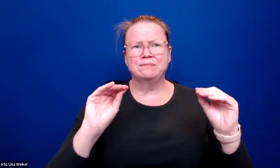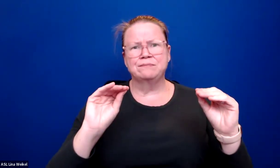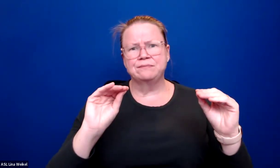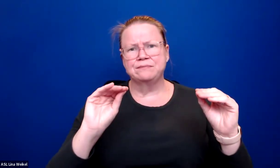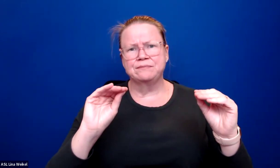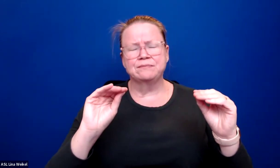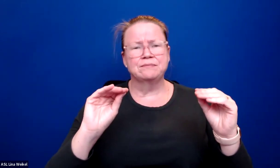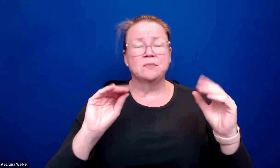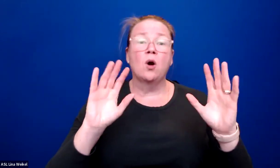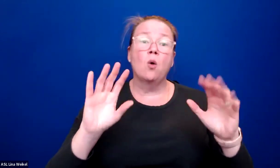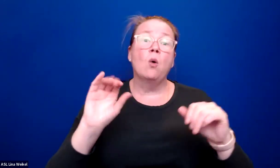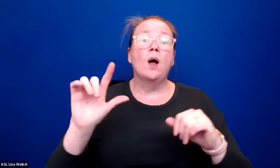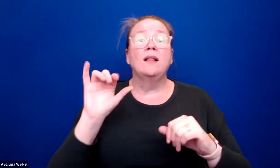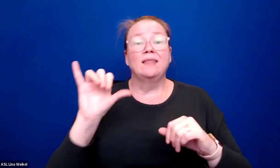Elissa w/ APRIL: At least that that has been